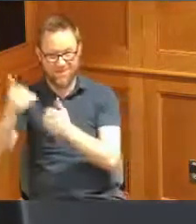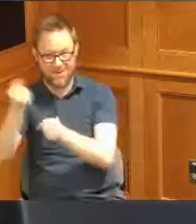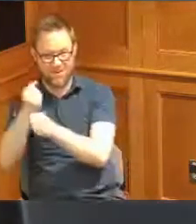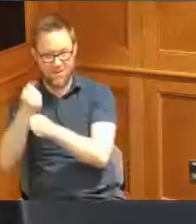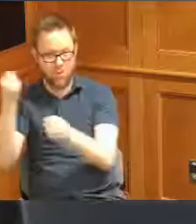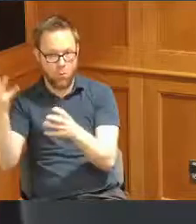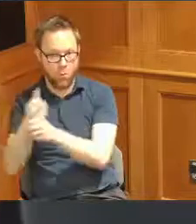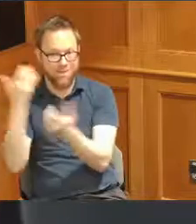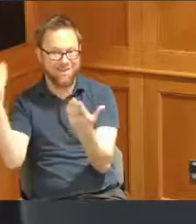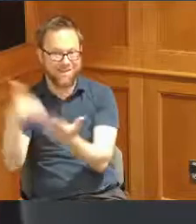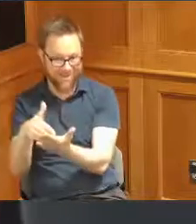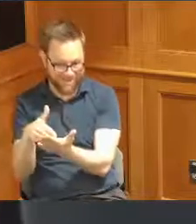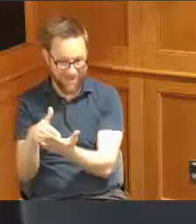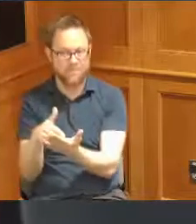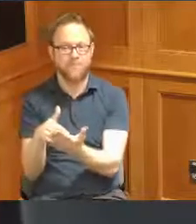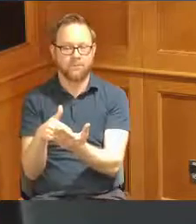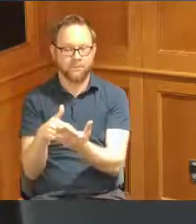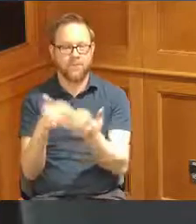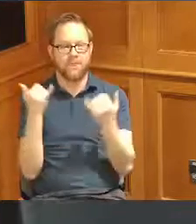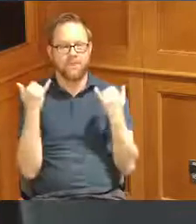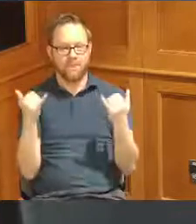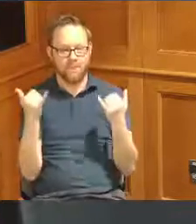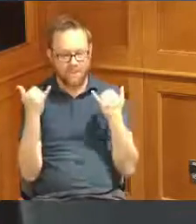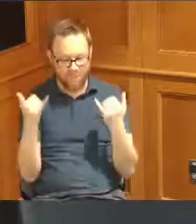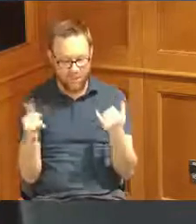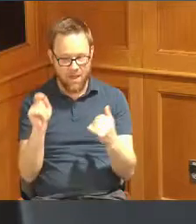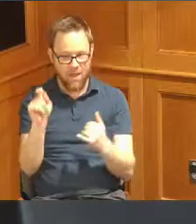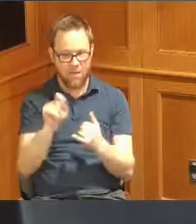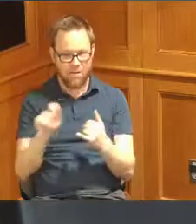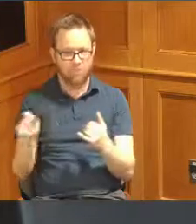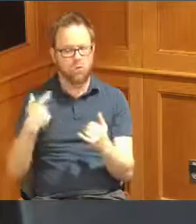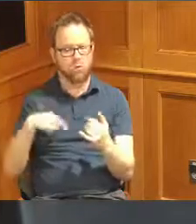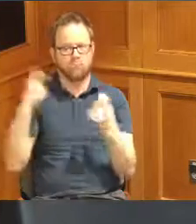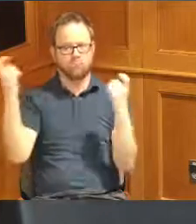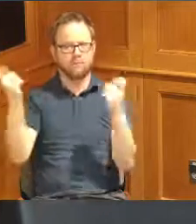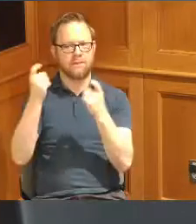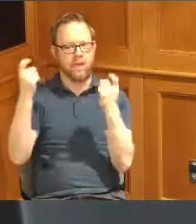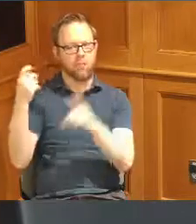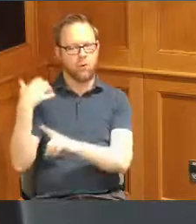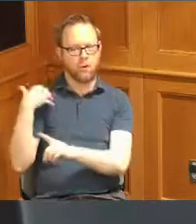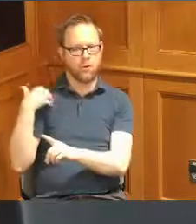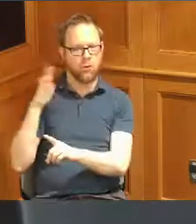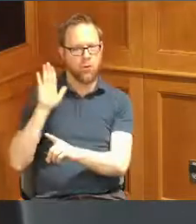now therefore as we celebrate the contributions of Coach Mosley be it